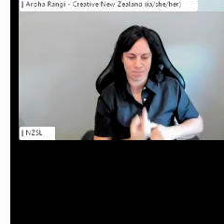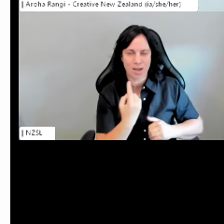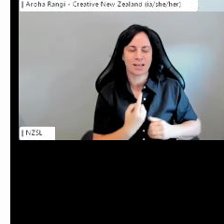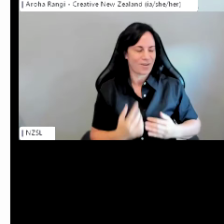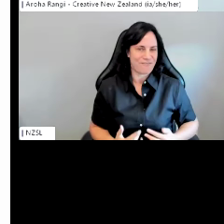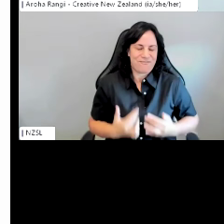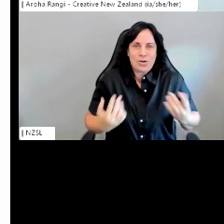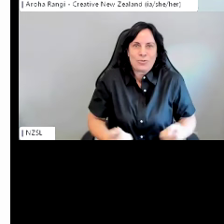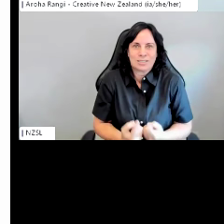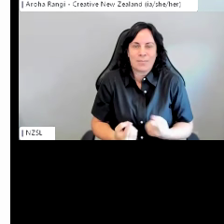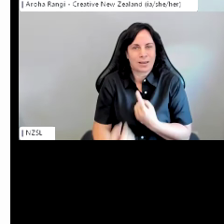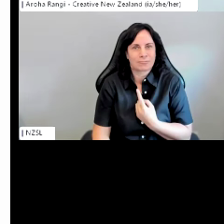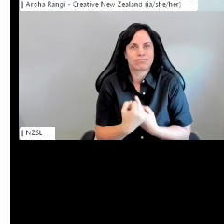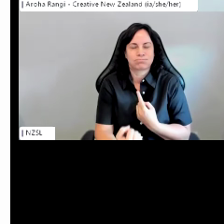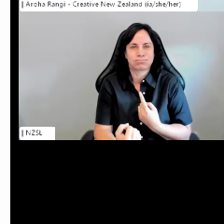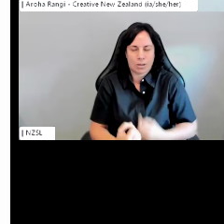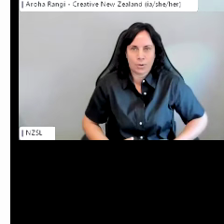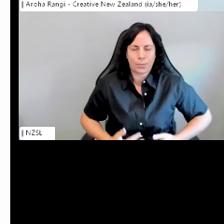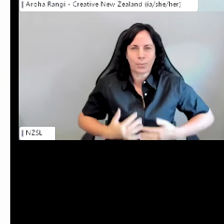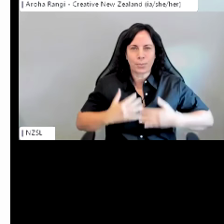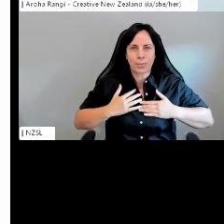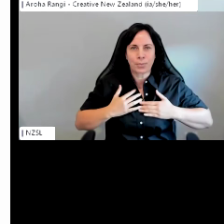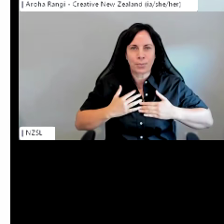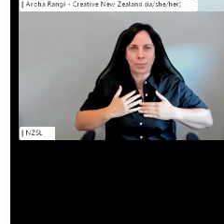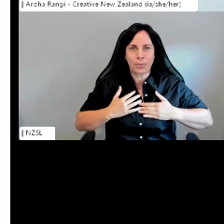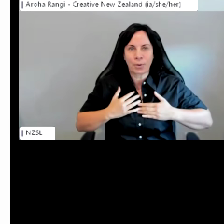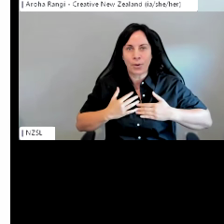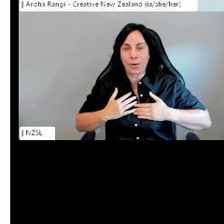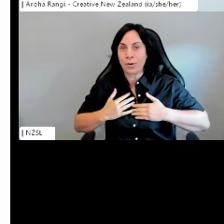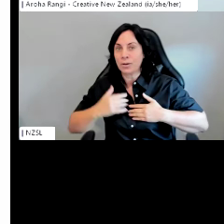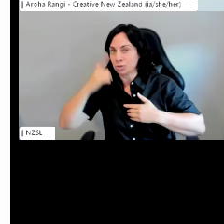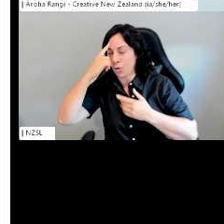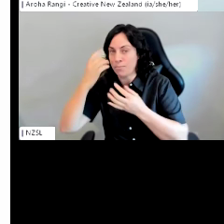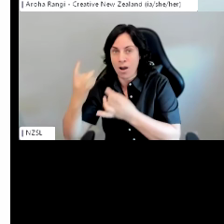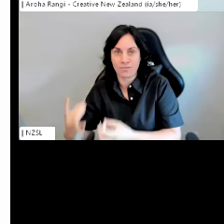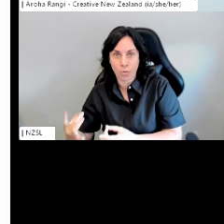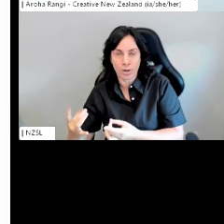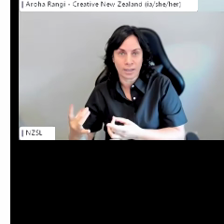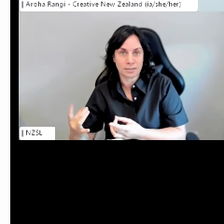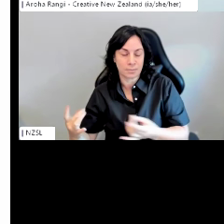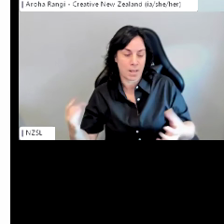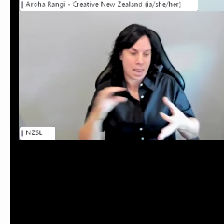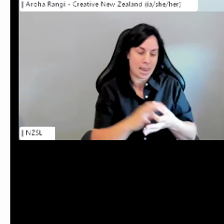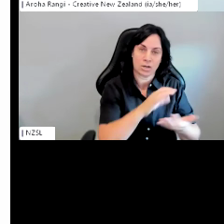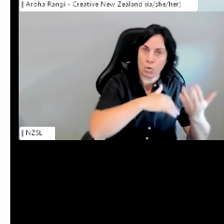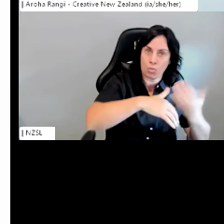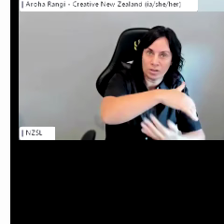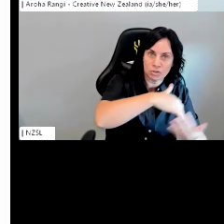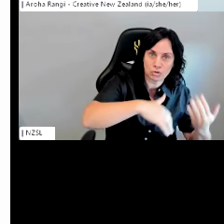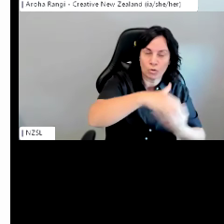if you can do that alongside the social stuff, be with people who you care about and get some